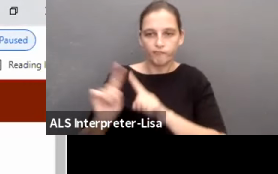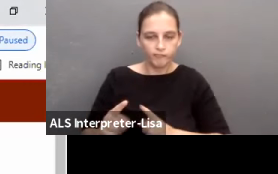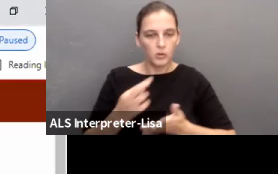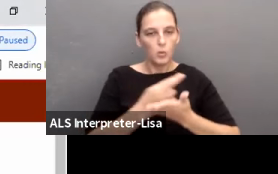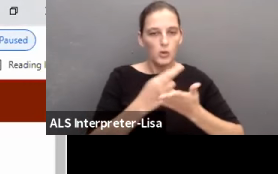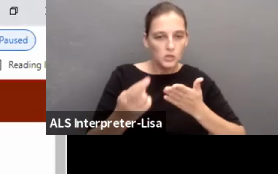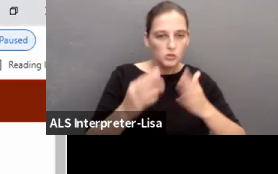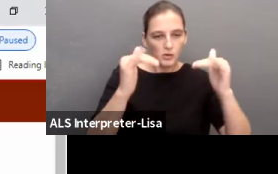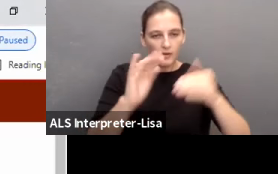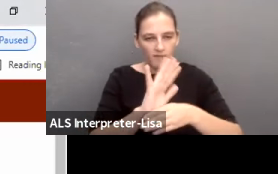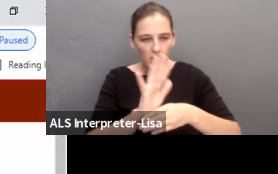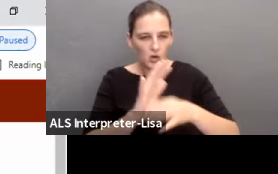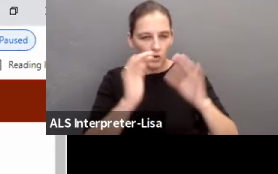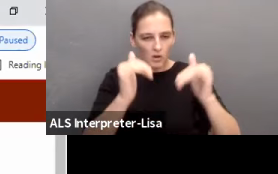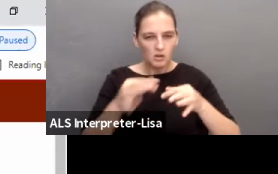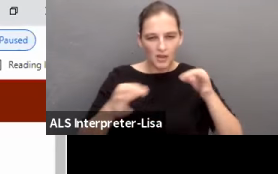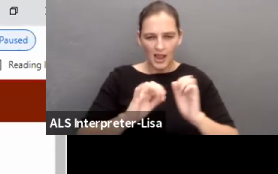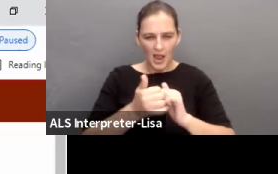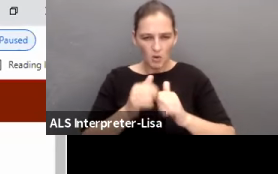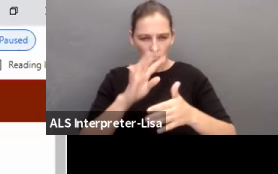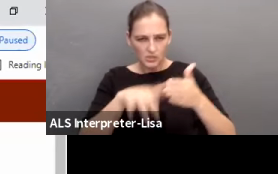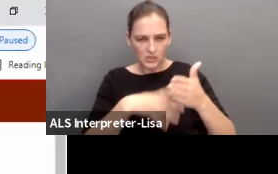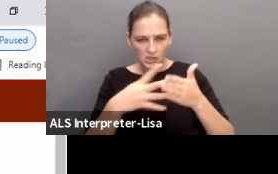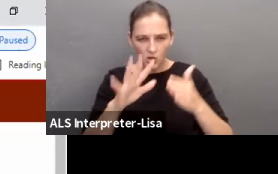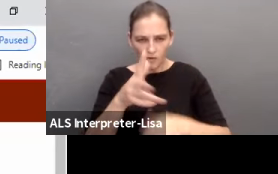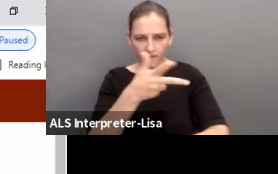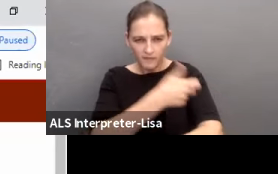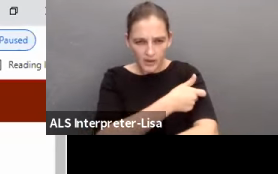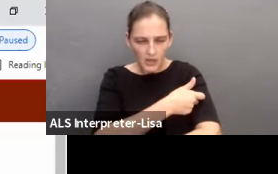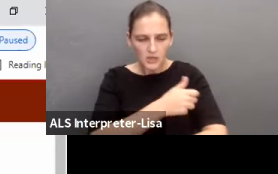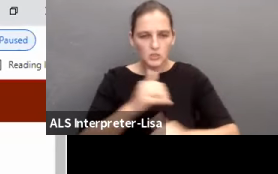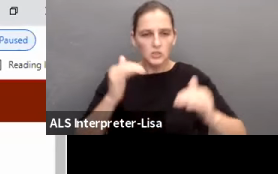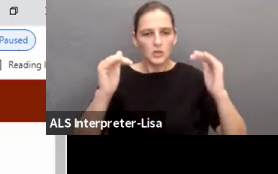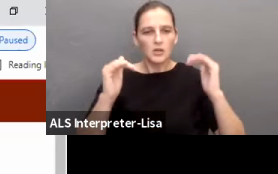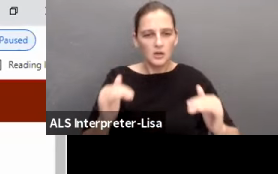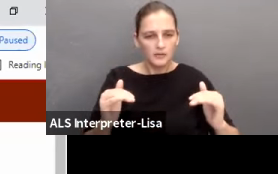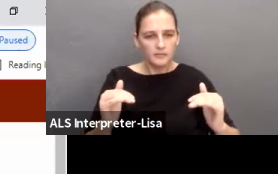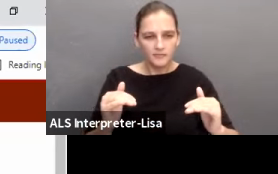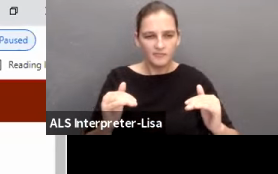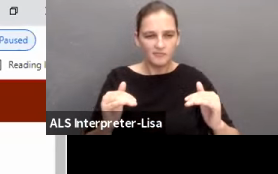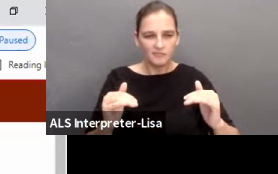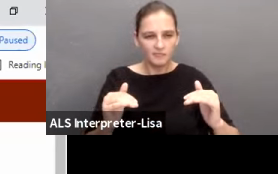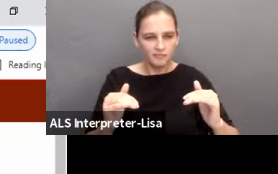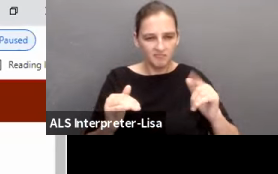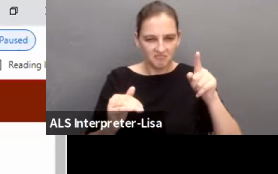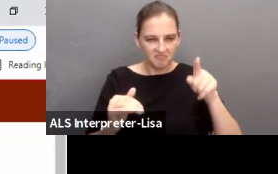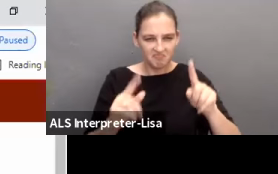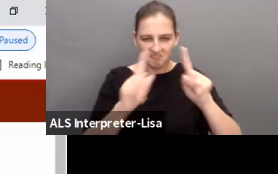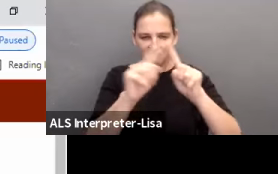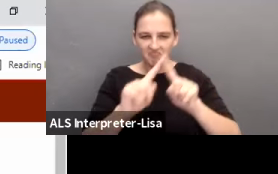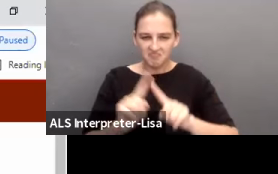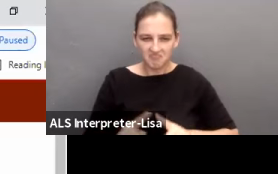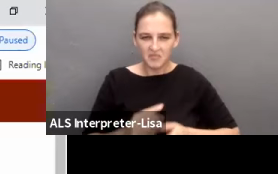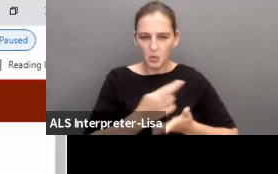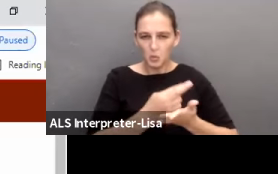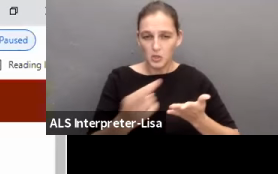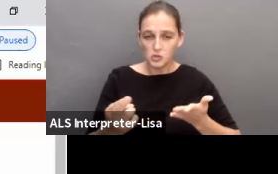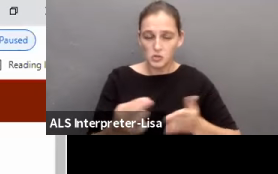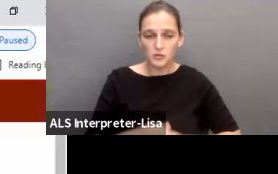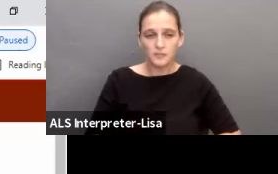go about scheduling your vaccination. We have several resources that we have actually produced